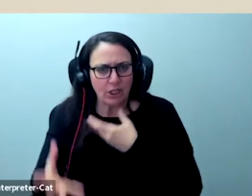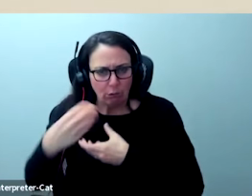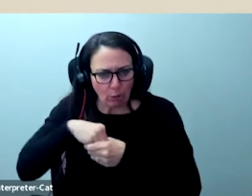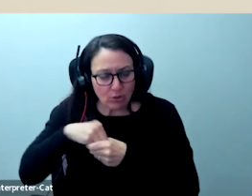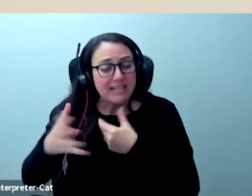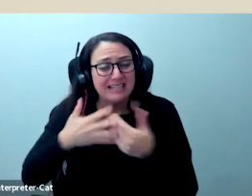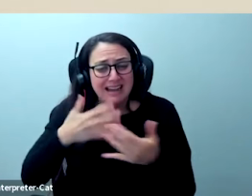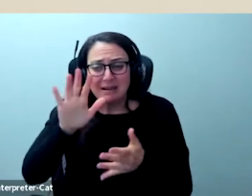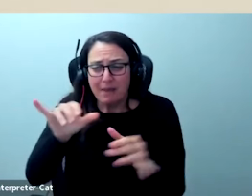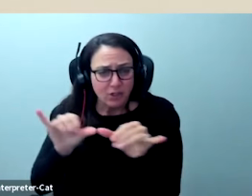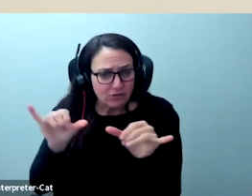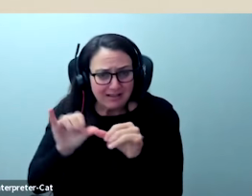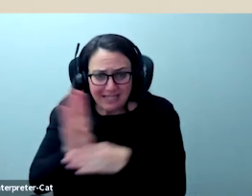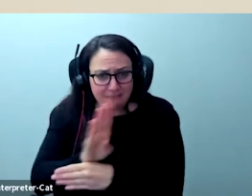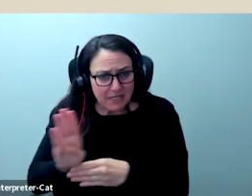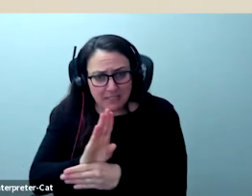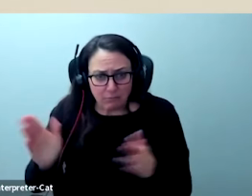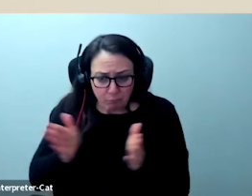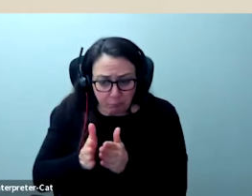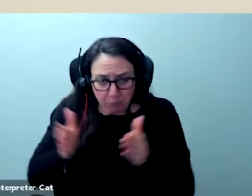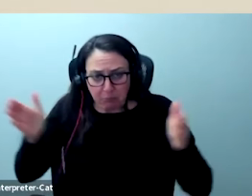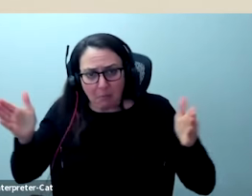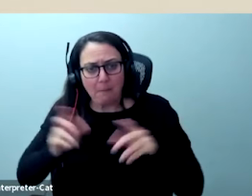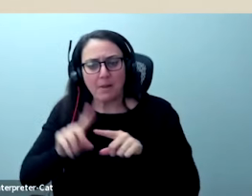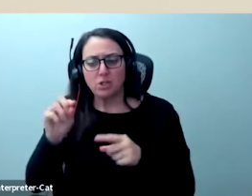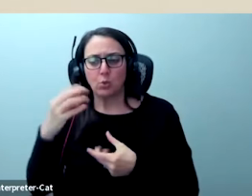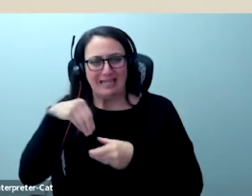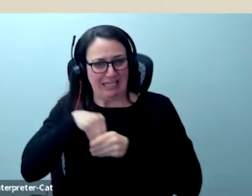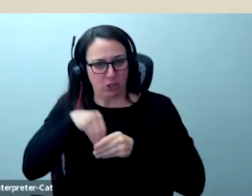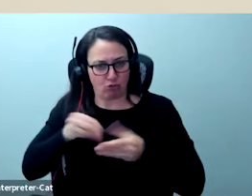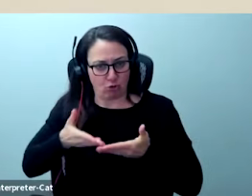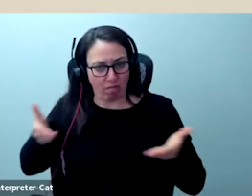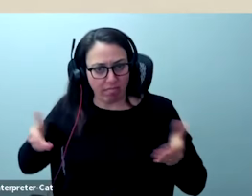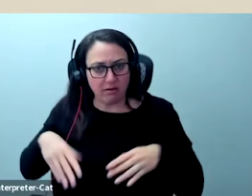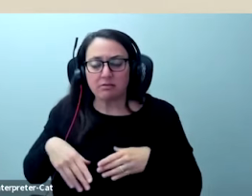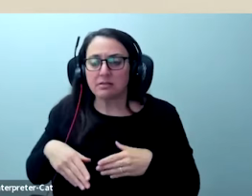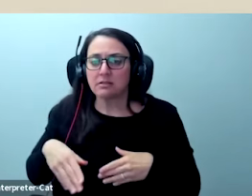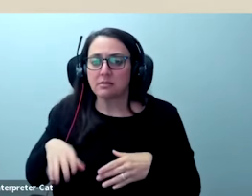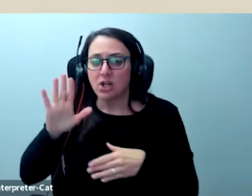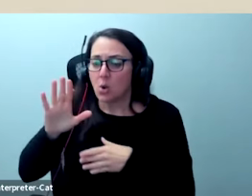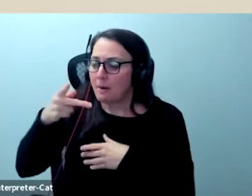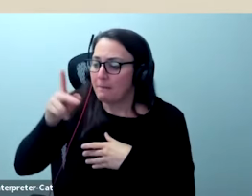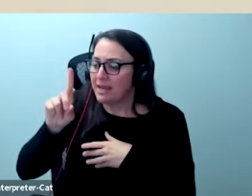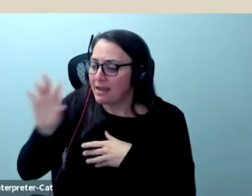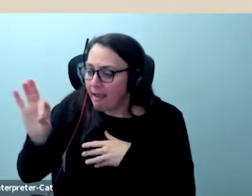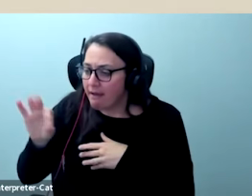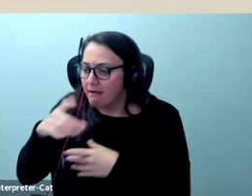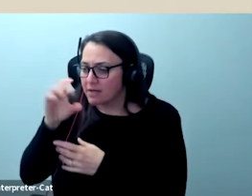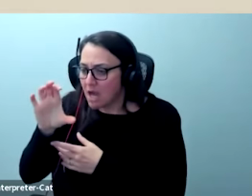you can start by doing internal things. So perhaps you're making your documents and your PDFs and your PowerPoints accessible,